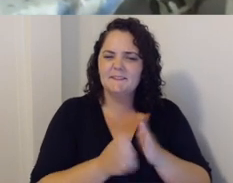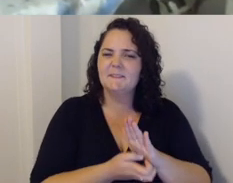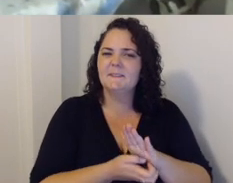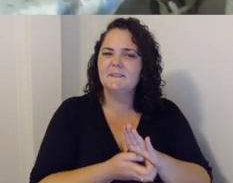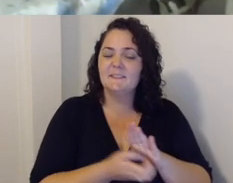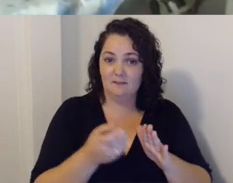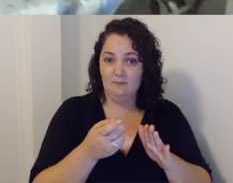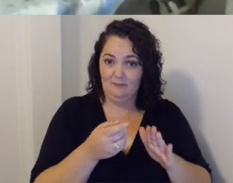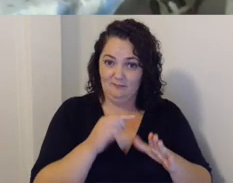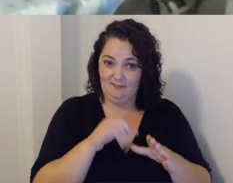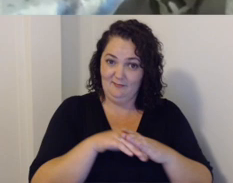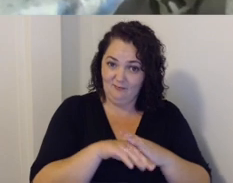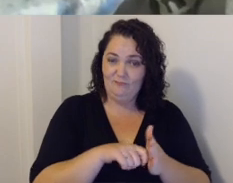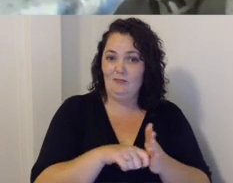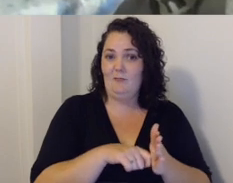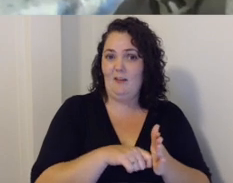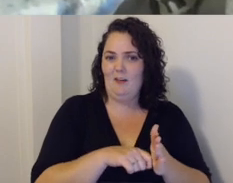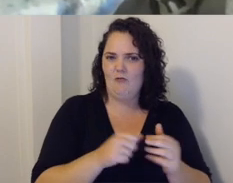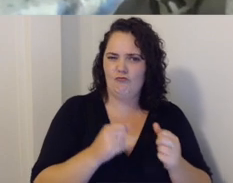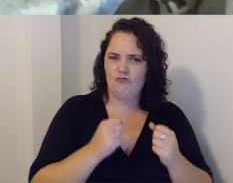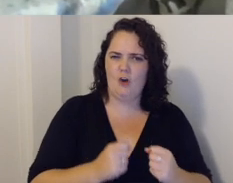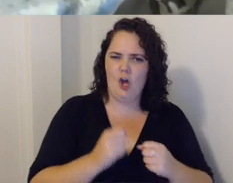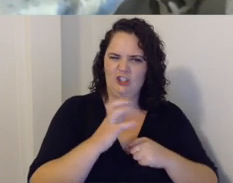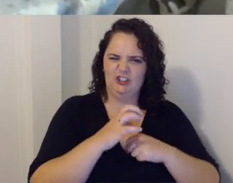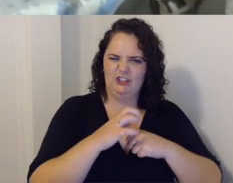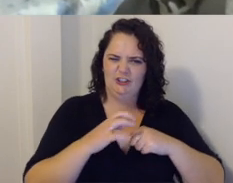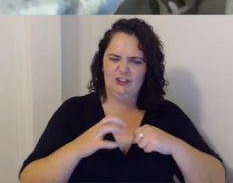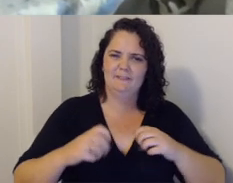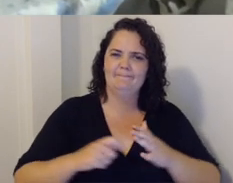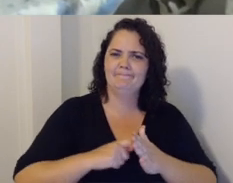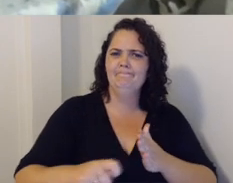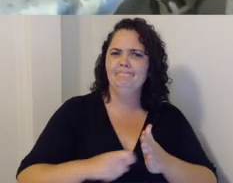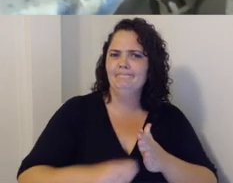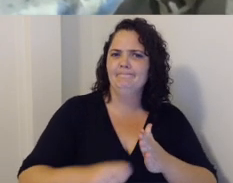so they're even more abrasive and sometimes those erasers can work even better for this type of